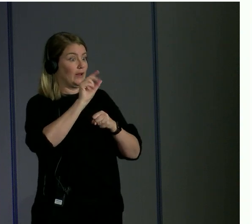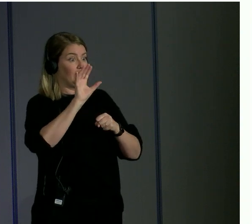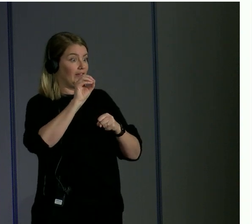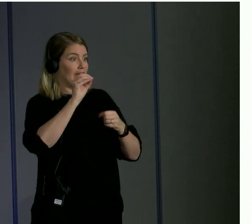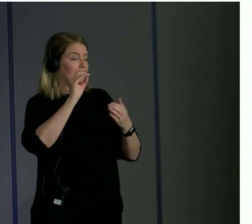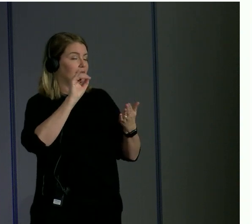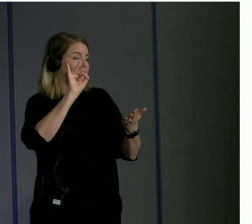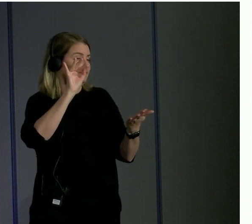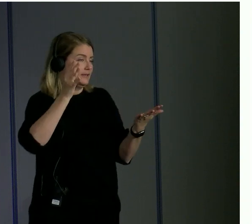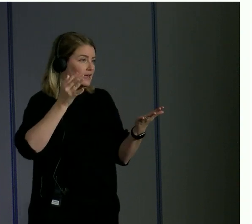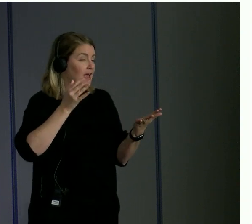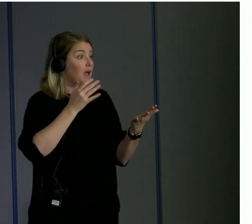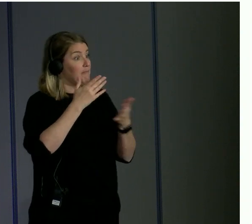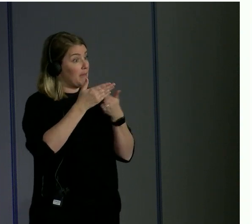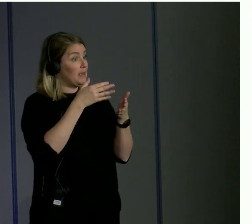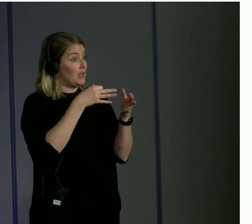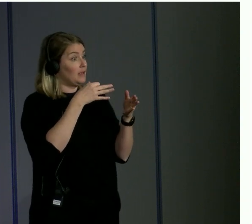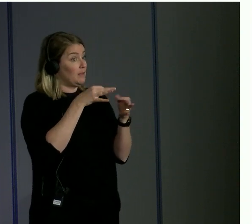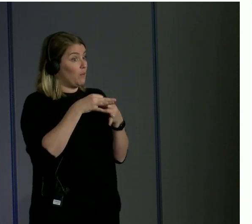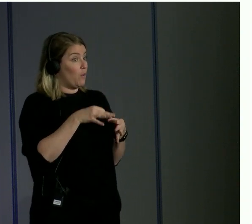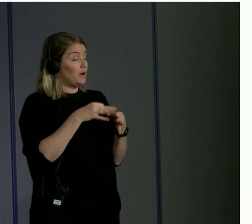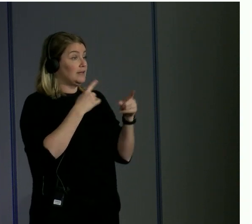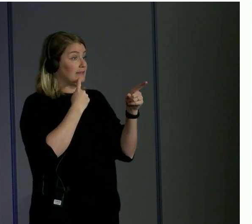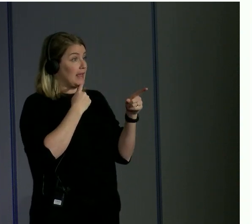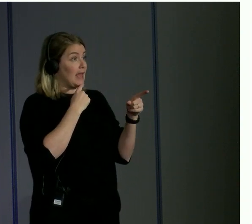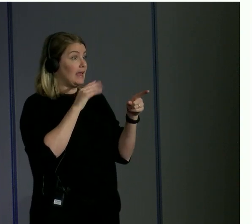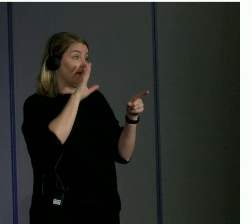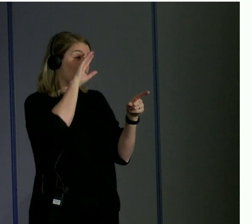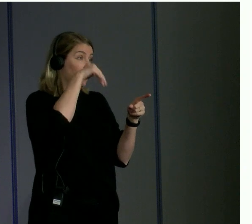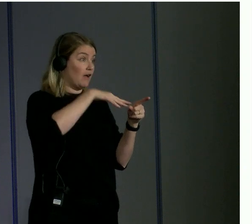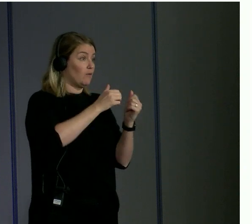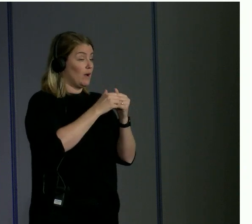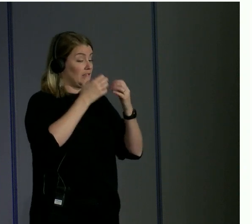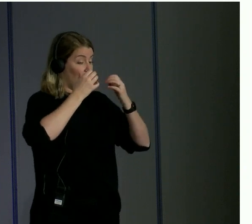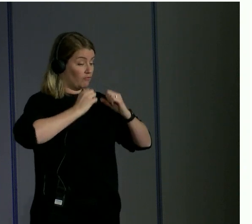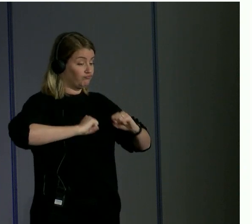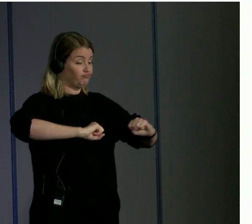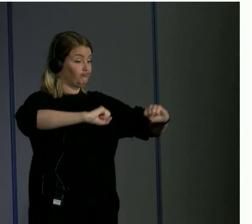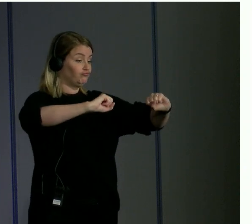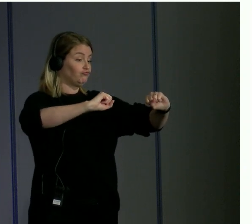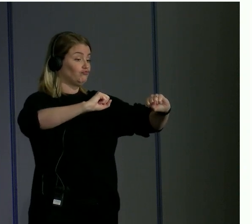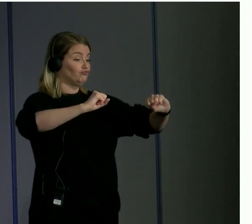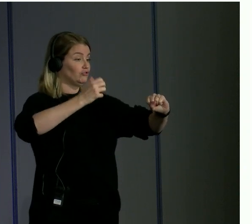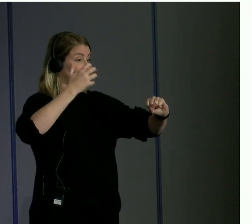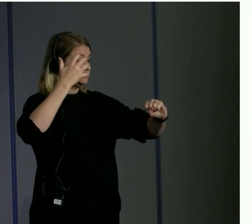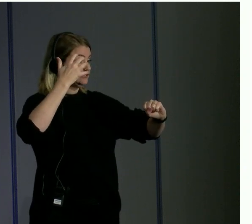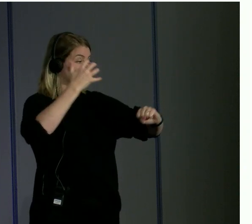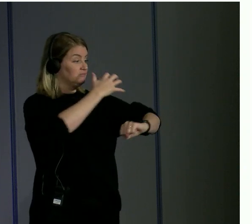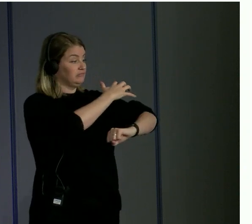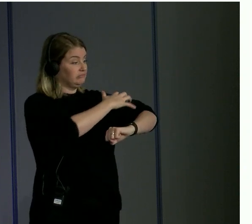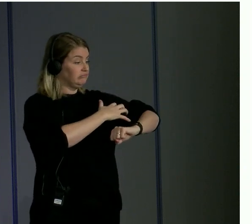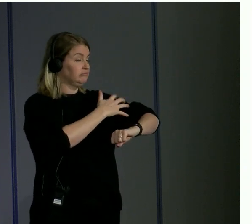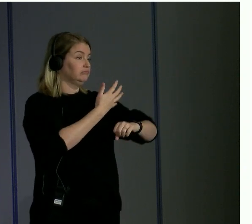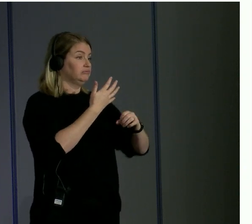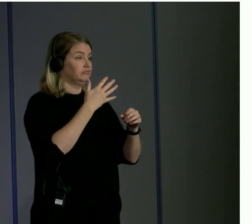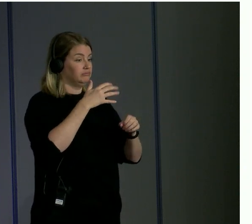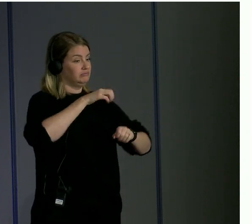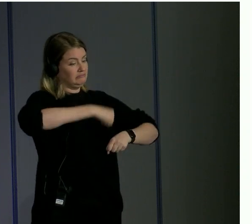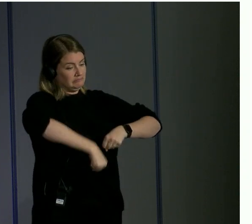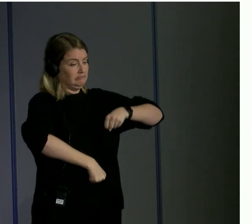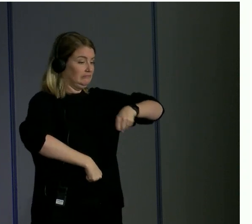to describe. Large elephant and tusk and lots of scars and walking in the background of a desert.